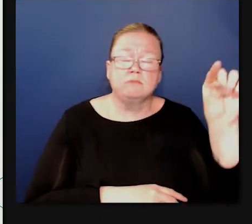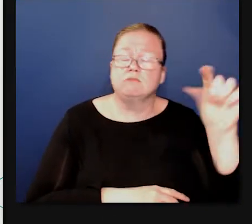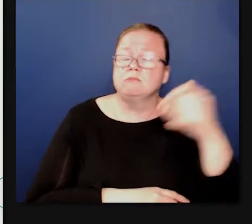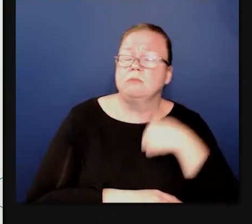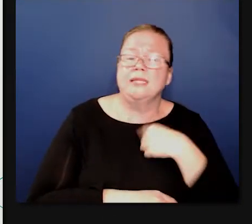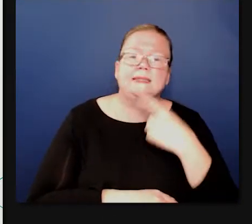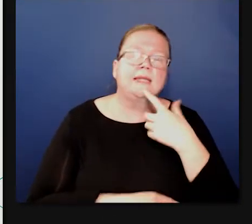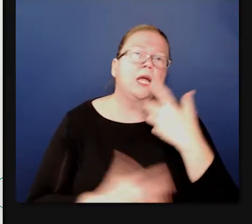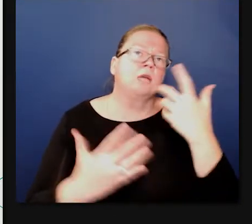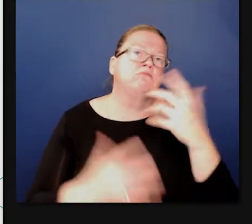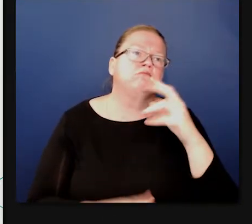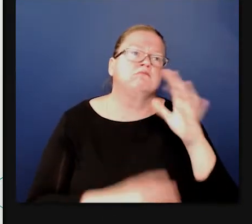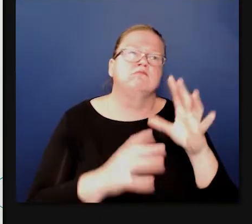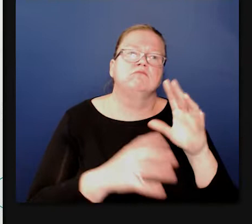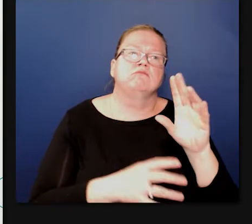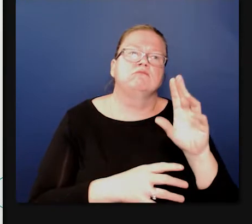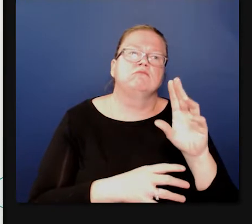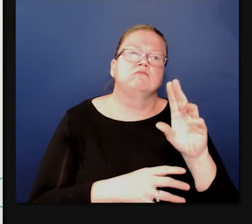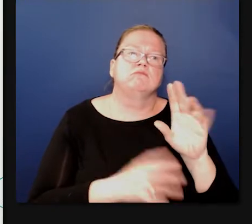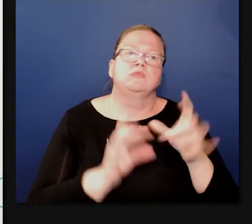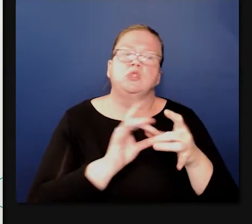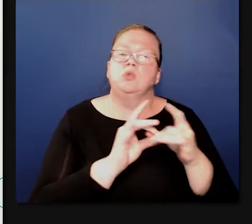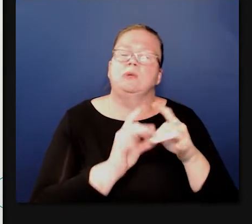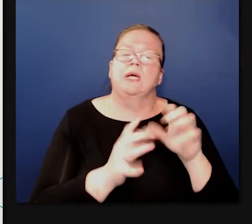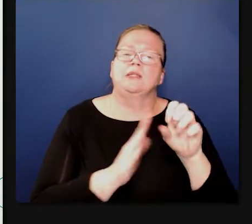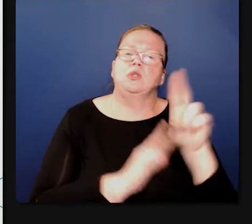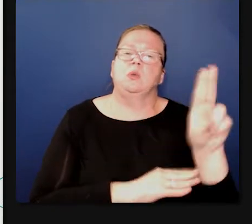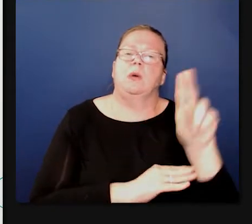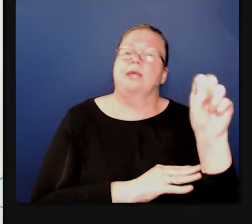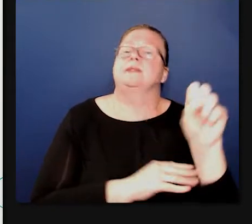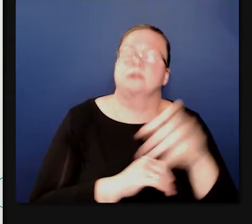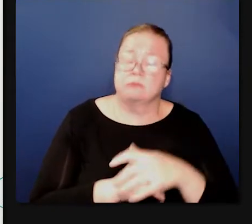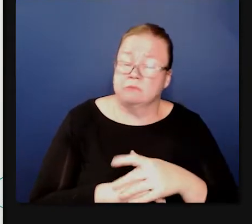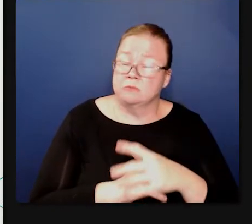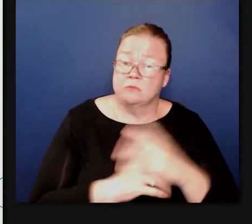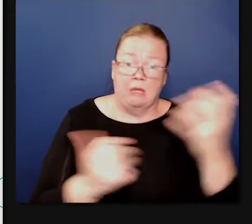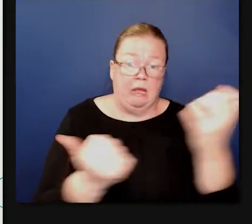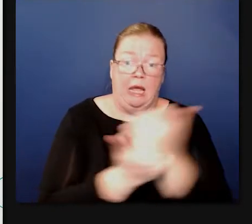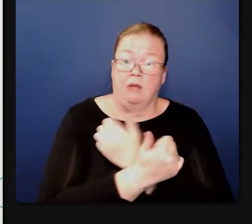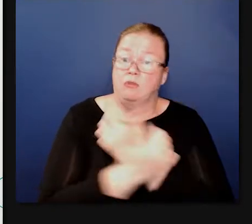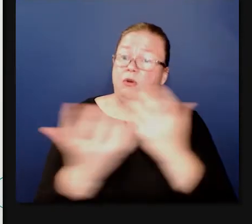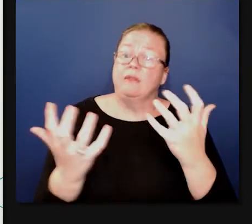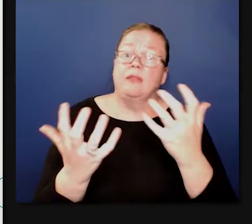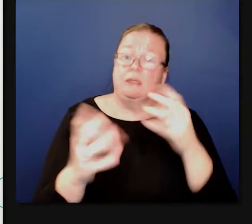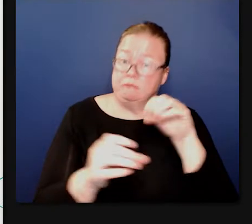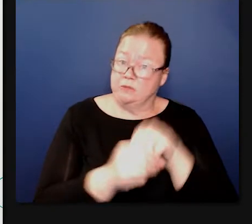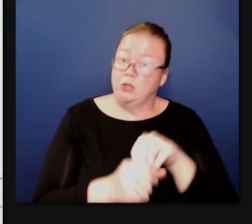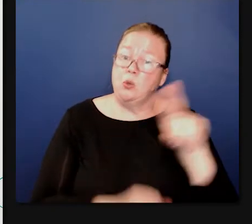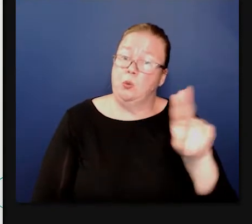And I can say, you know, something like United States, and this will give me all the scenery within the States.